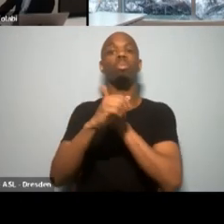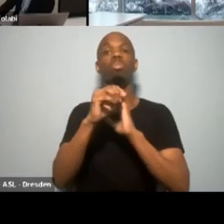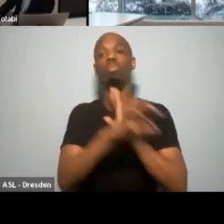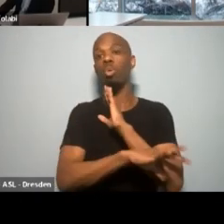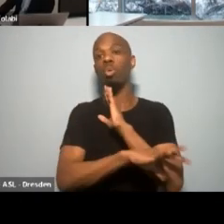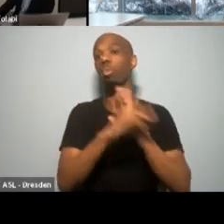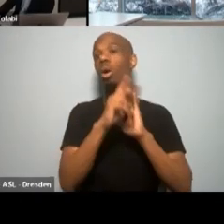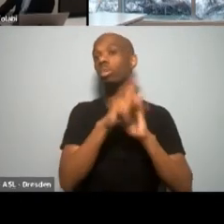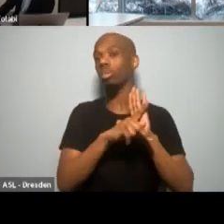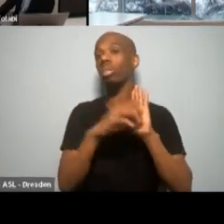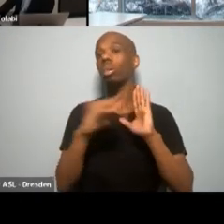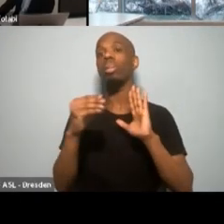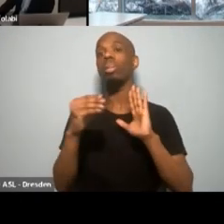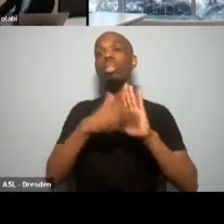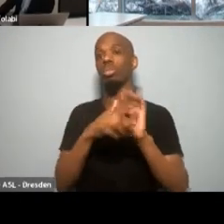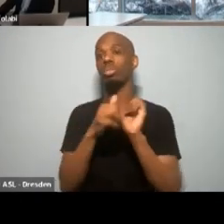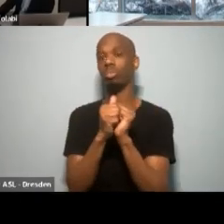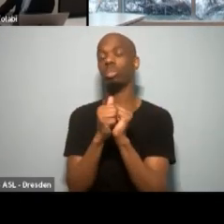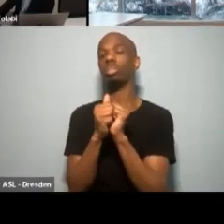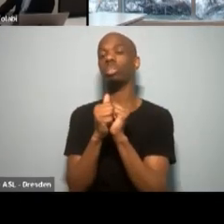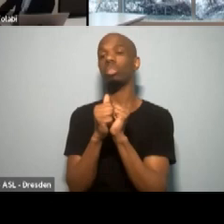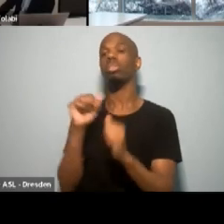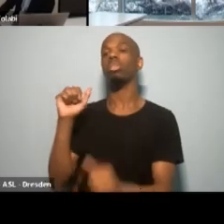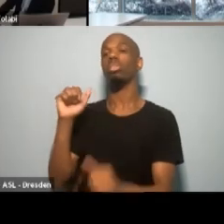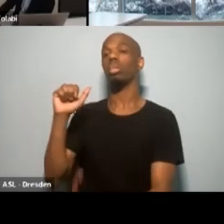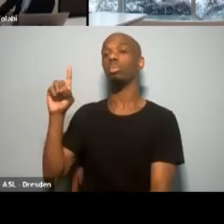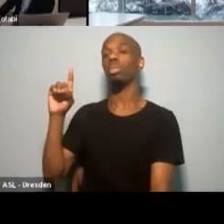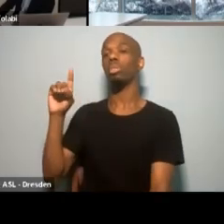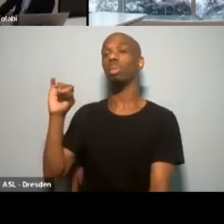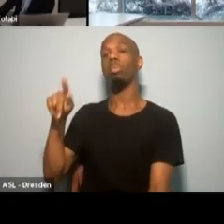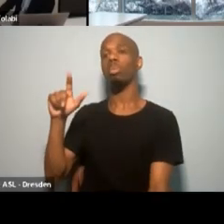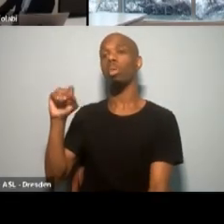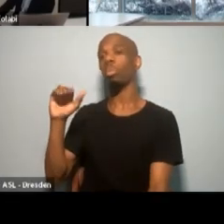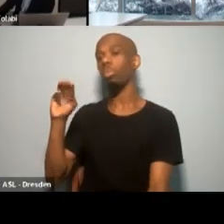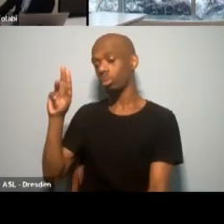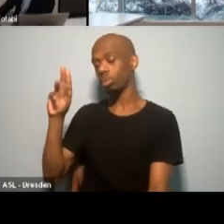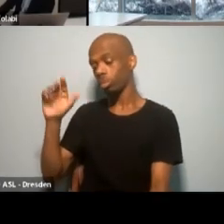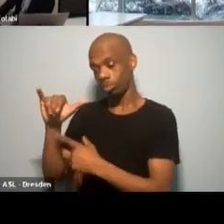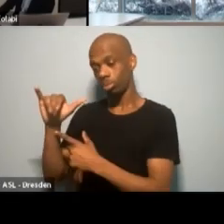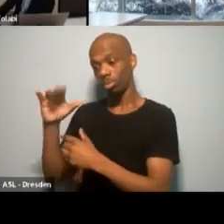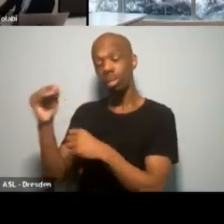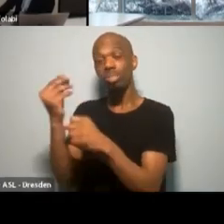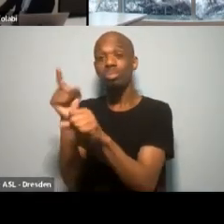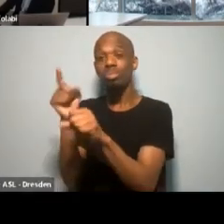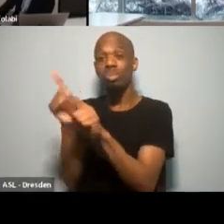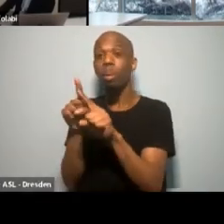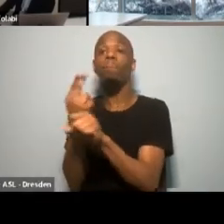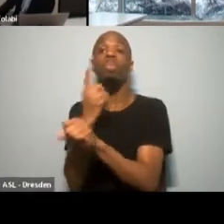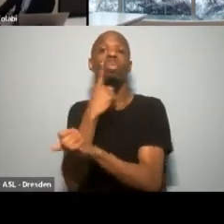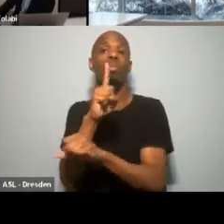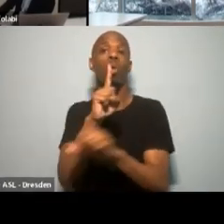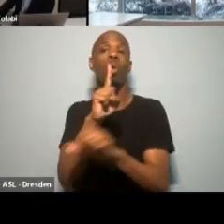And also, you know, improving that trust status as a global power, sorry, as a regional power,